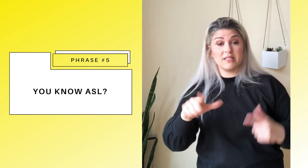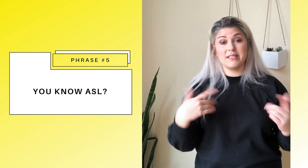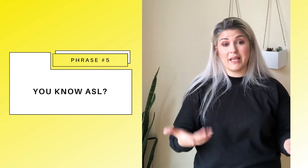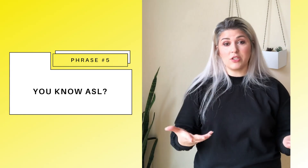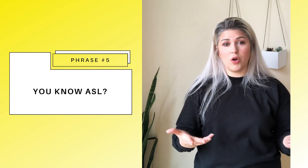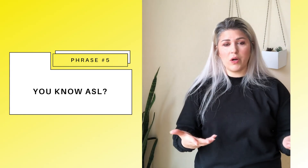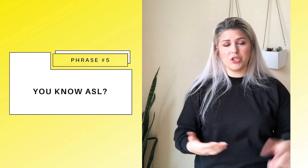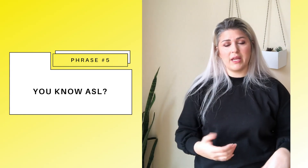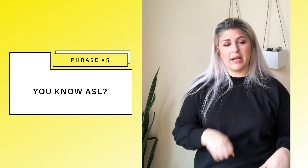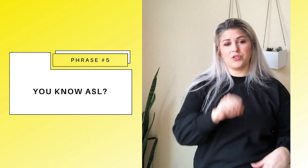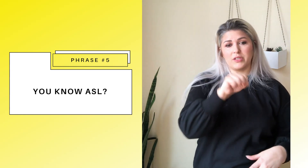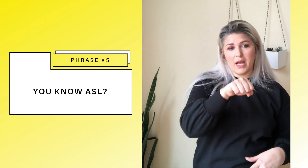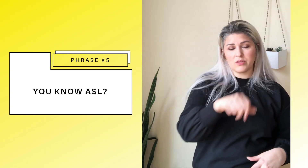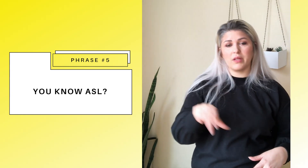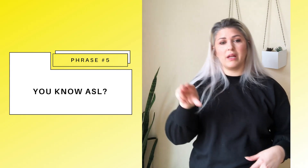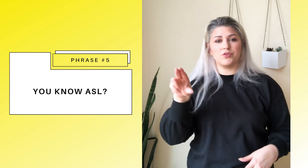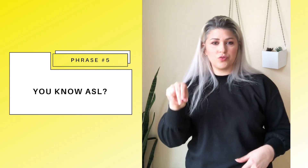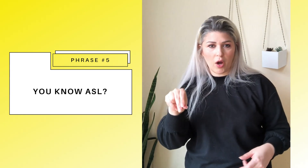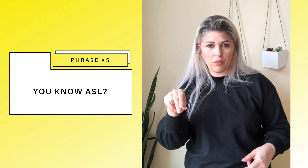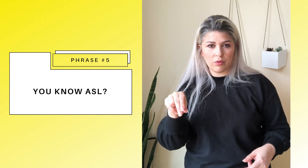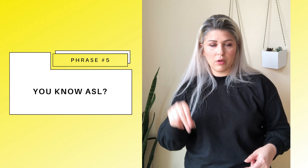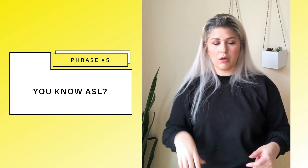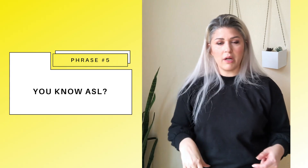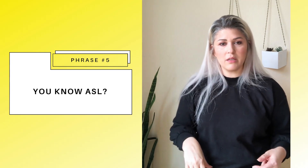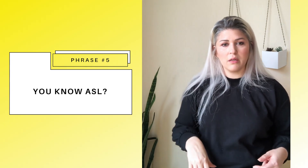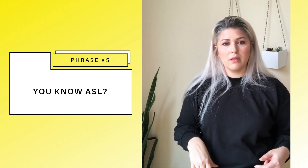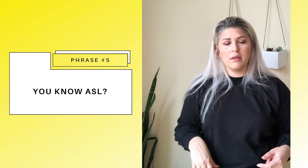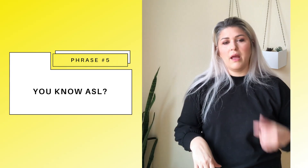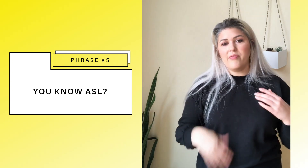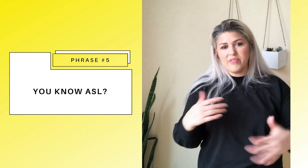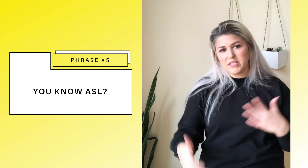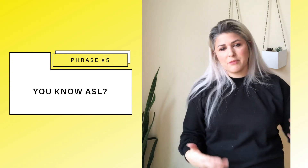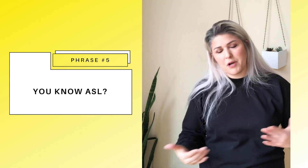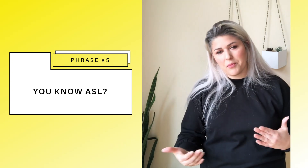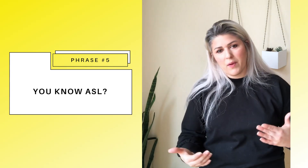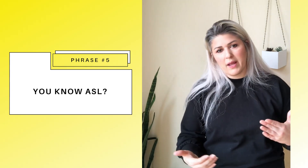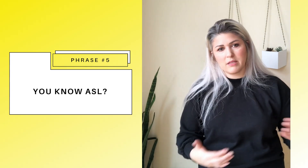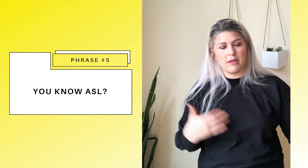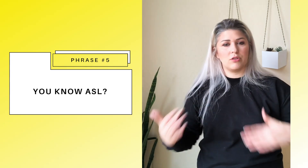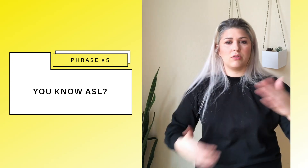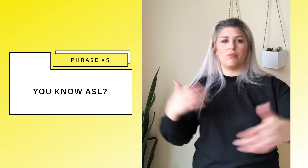Because this is a yes, no question. They can answer yes or they can answer no. All right? And this is the proper way to make two.